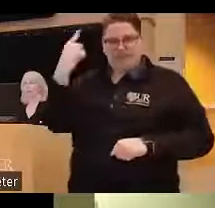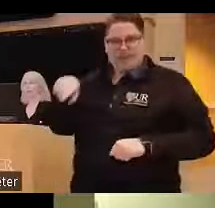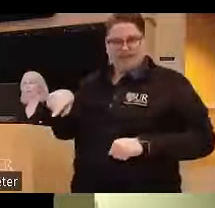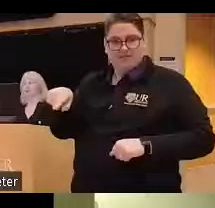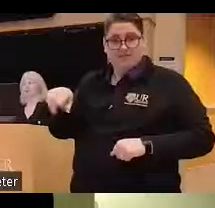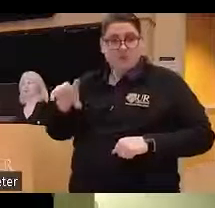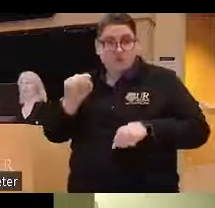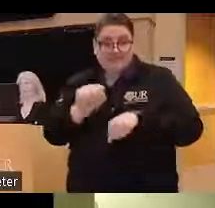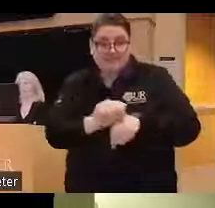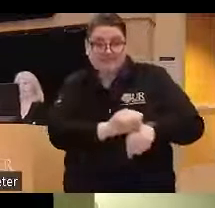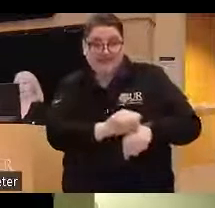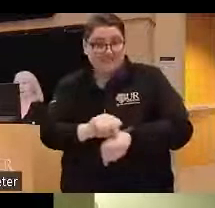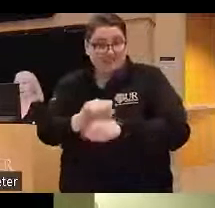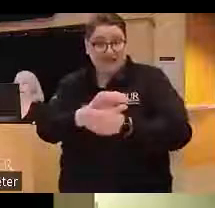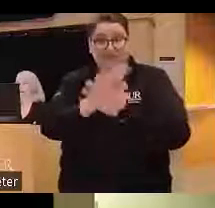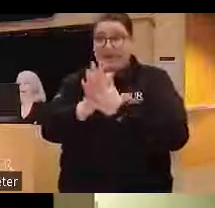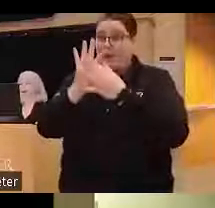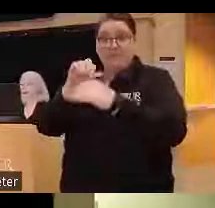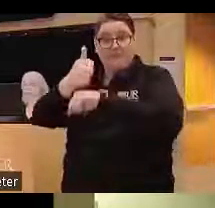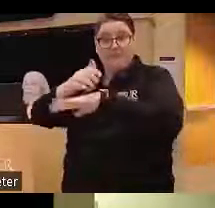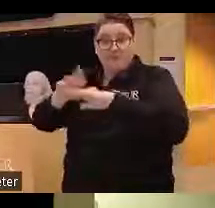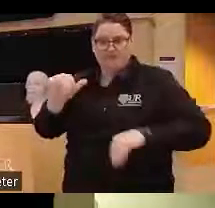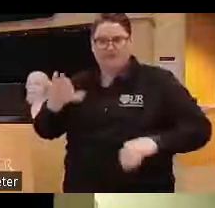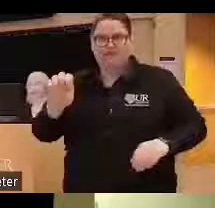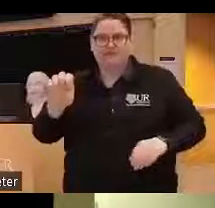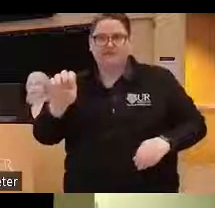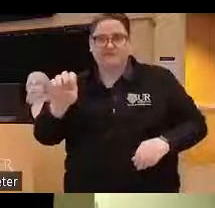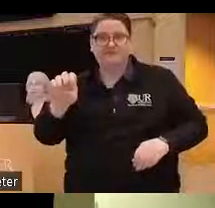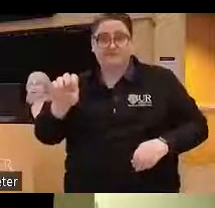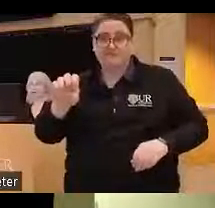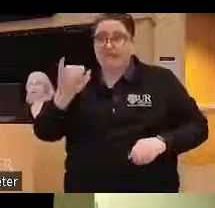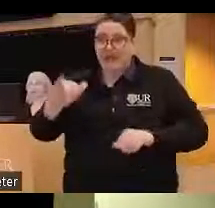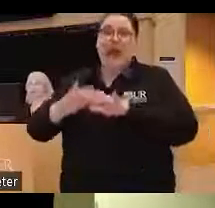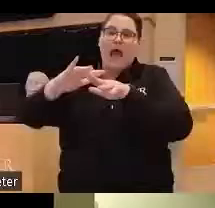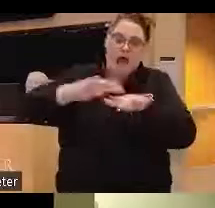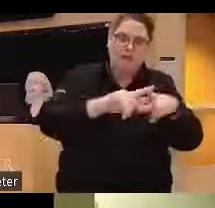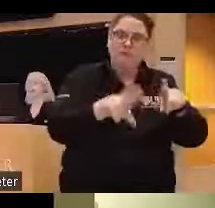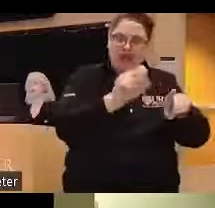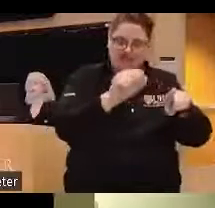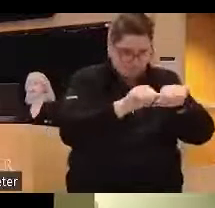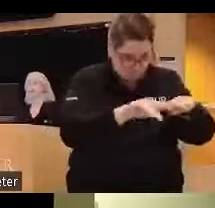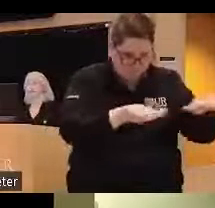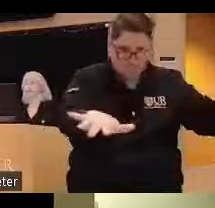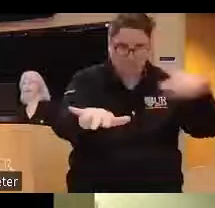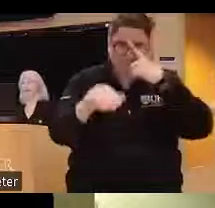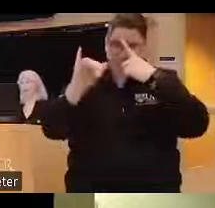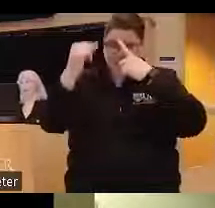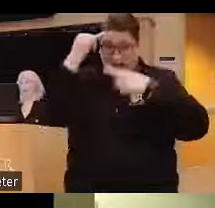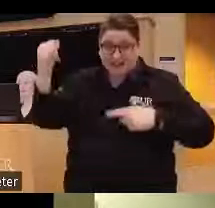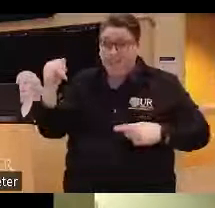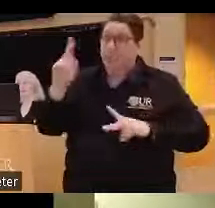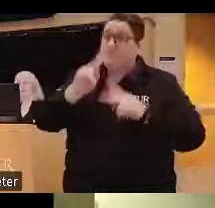associated with race through that in this country um and the idea that persons of African descent